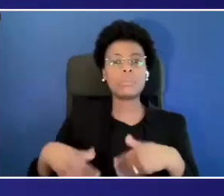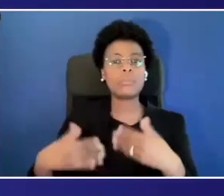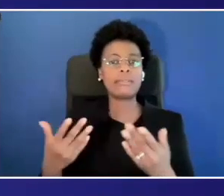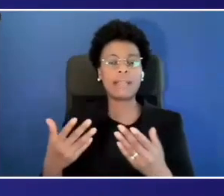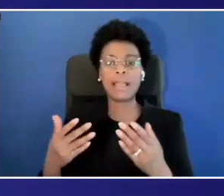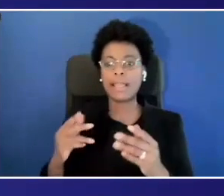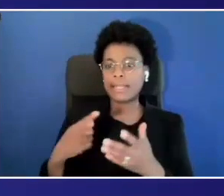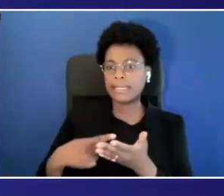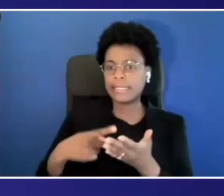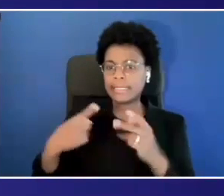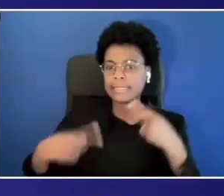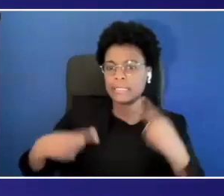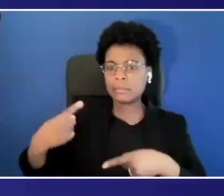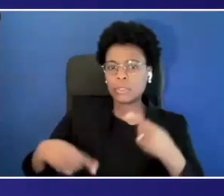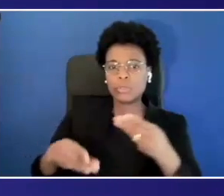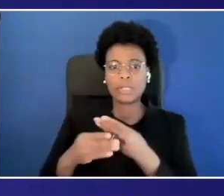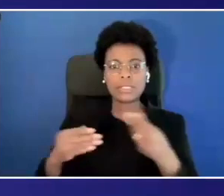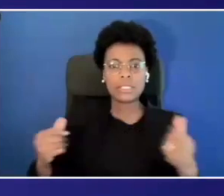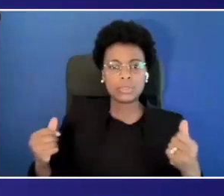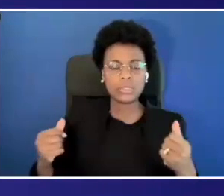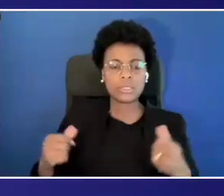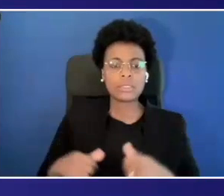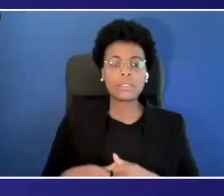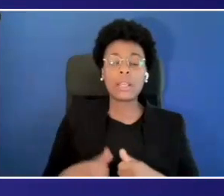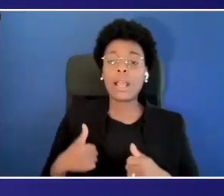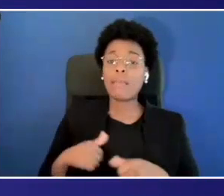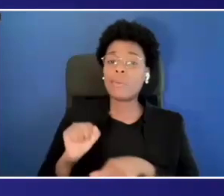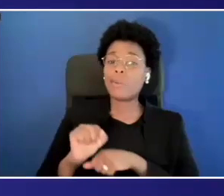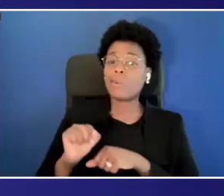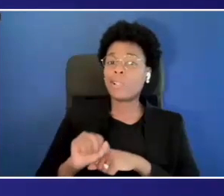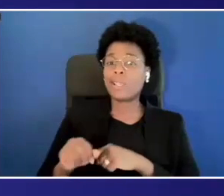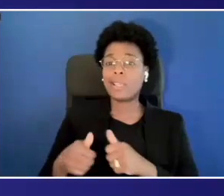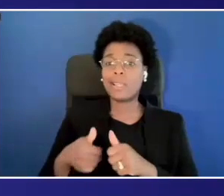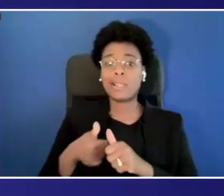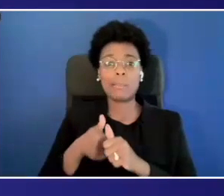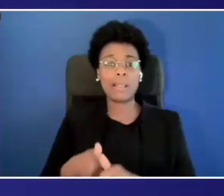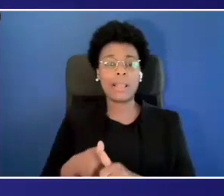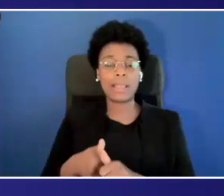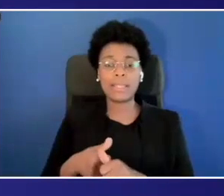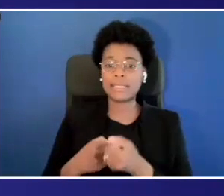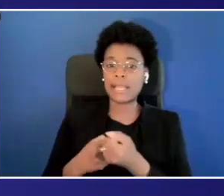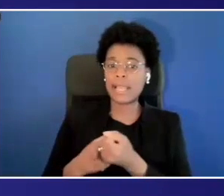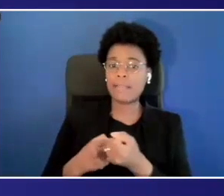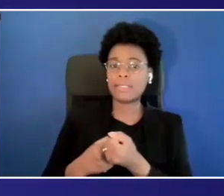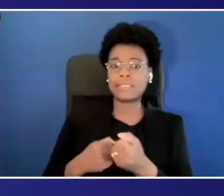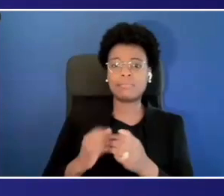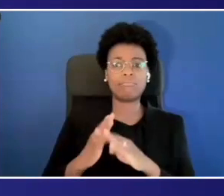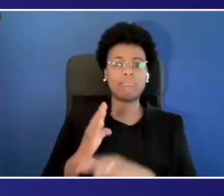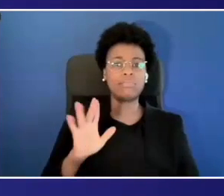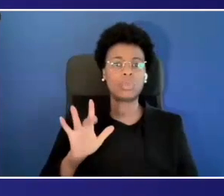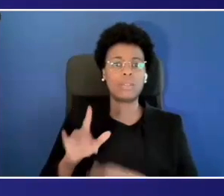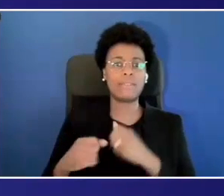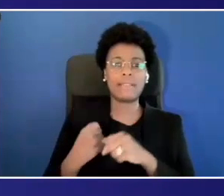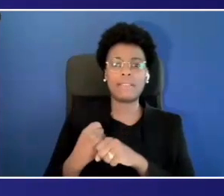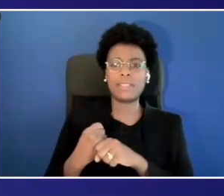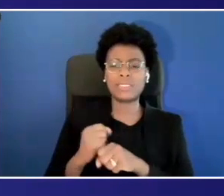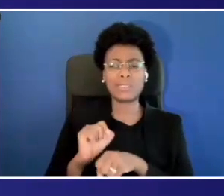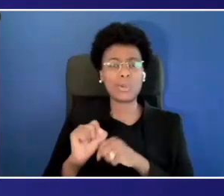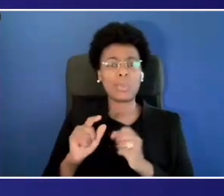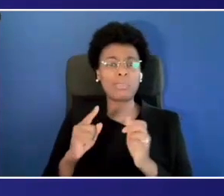I've been working in the student loan industry in a compliance or advocacy role for over 25 years and have worked with thousands of borrowers who struggle with your education debt.